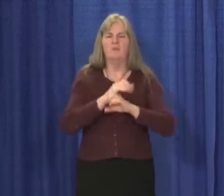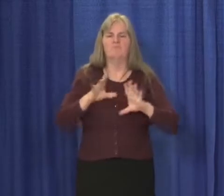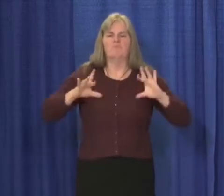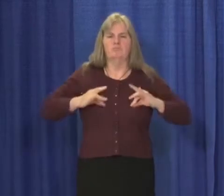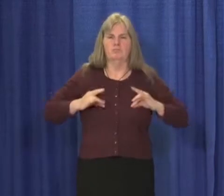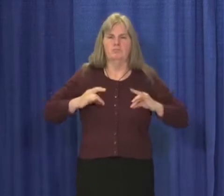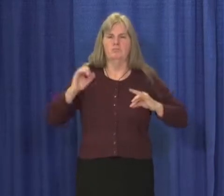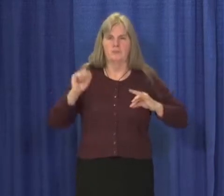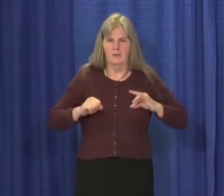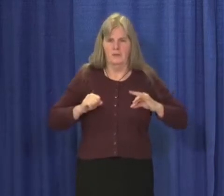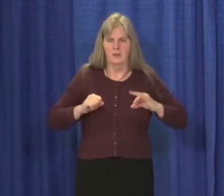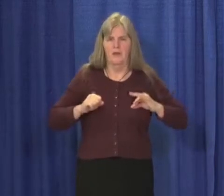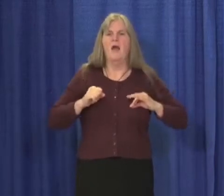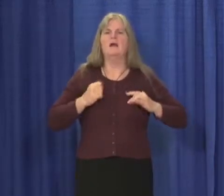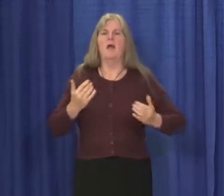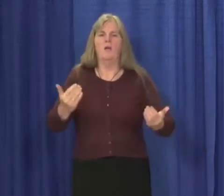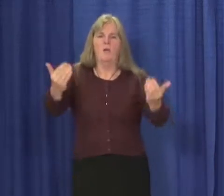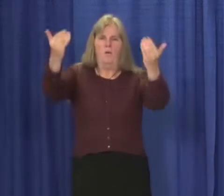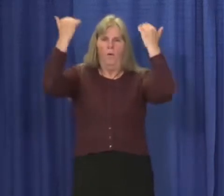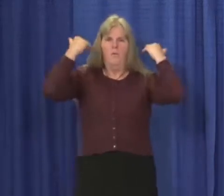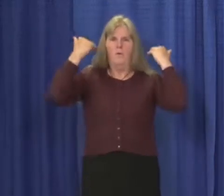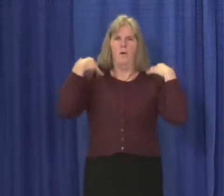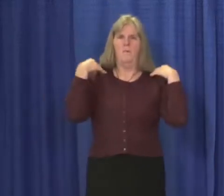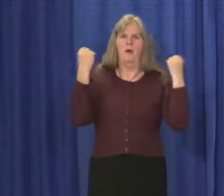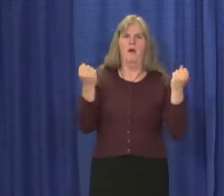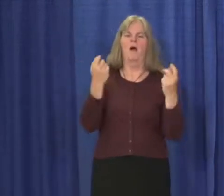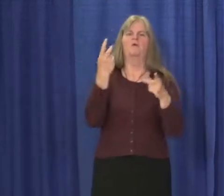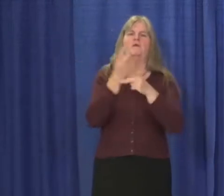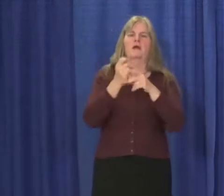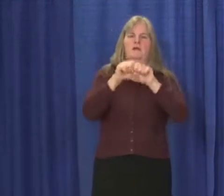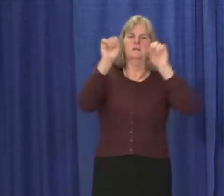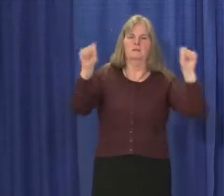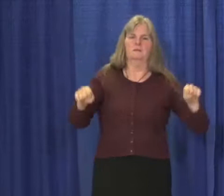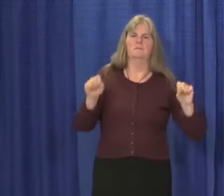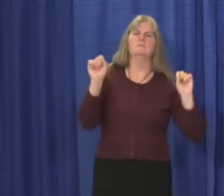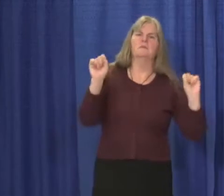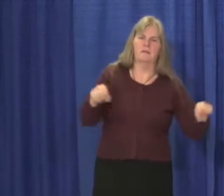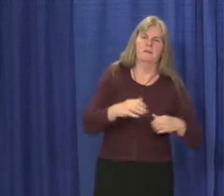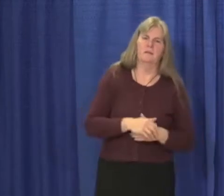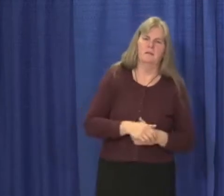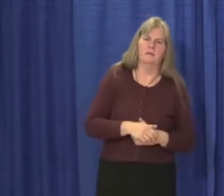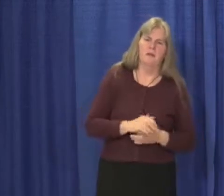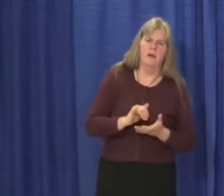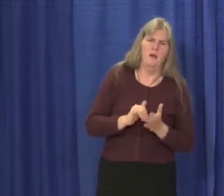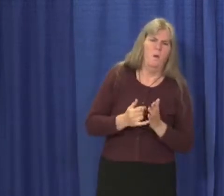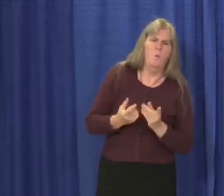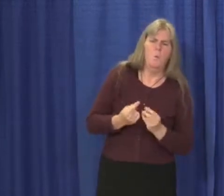our systems can be overwhelmed. How do we prevent this happening again.